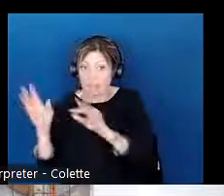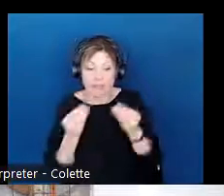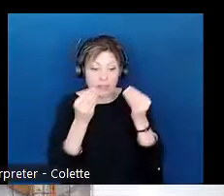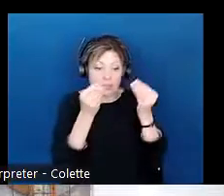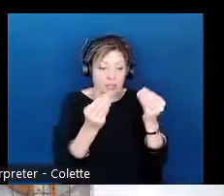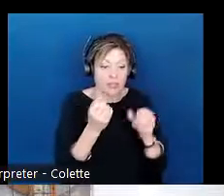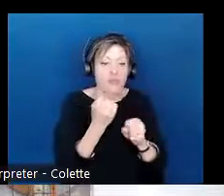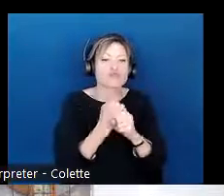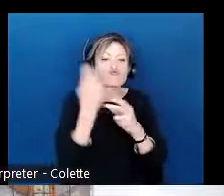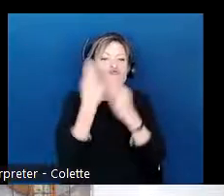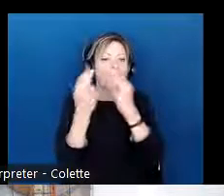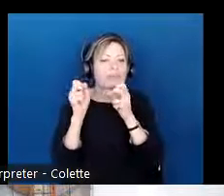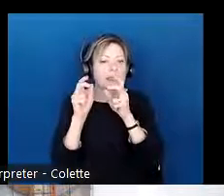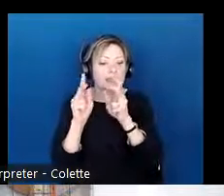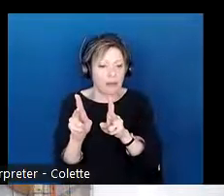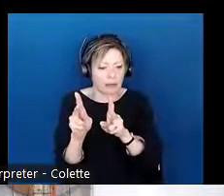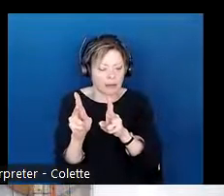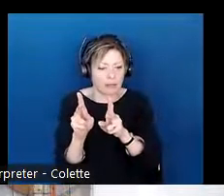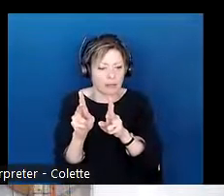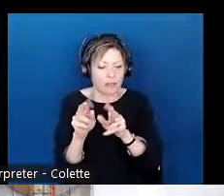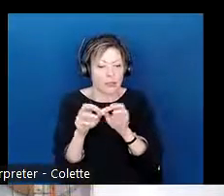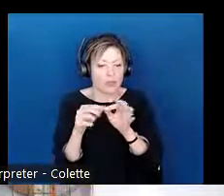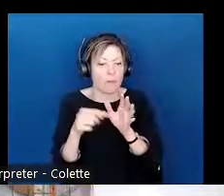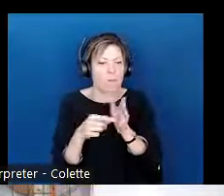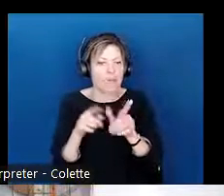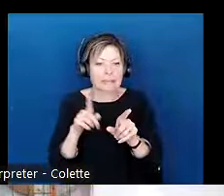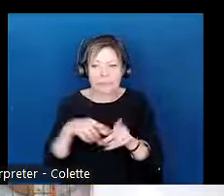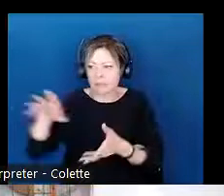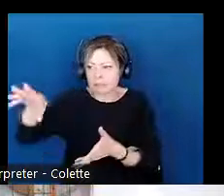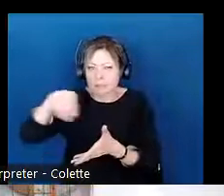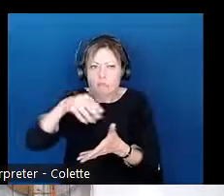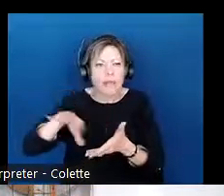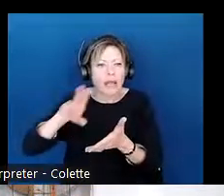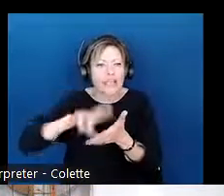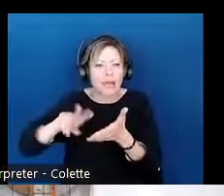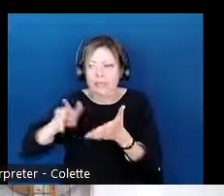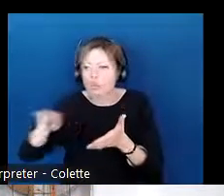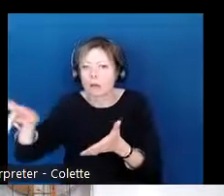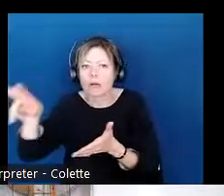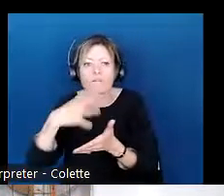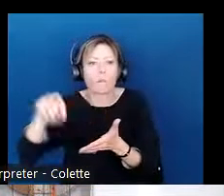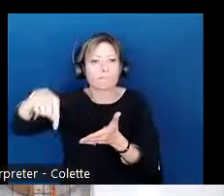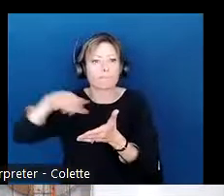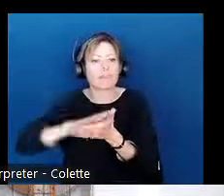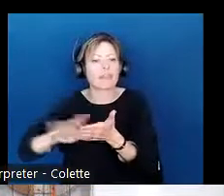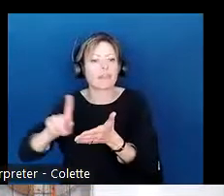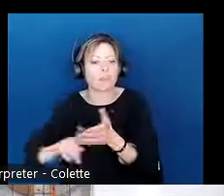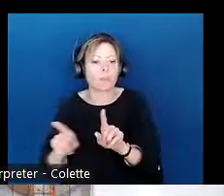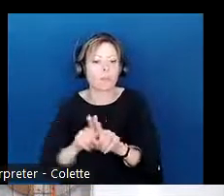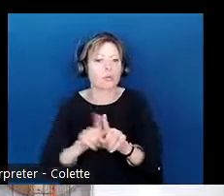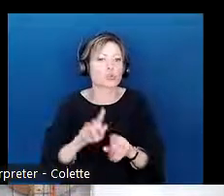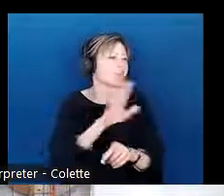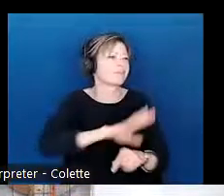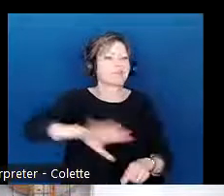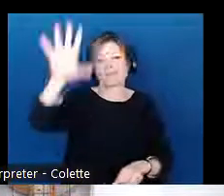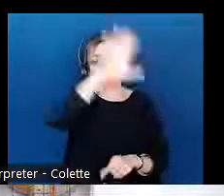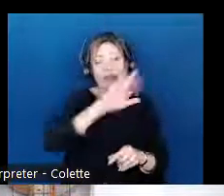nature from both the heathlands but also just um uh elsewhere like nationally um just took